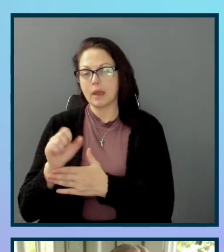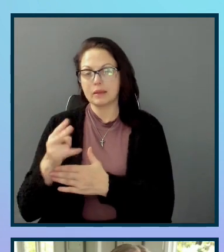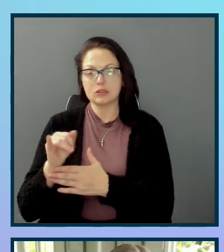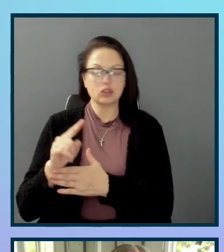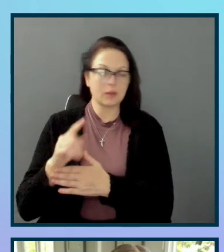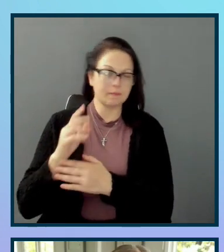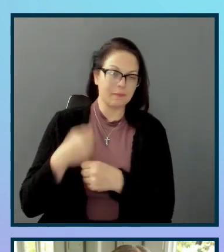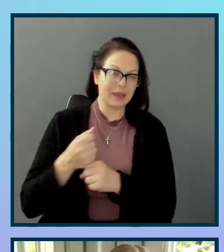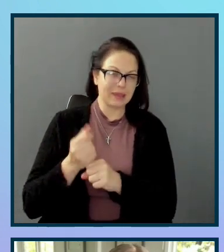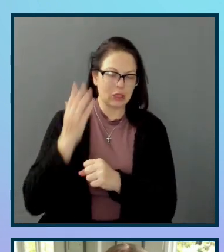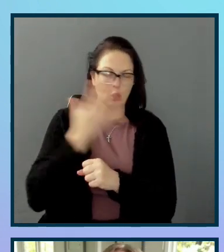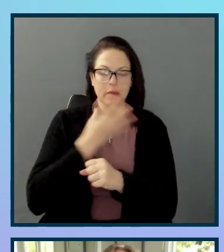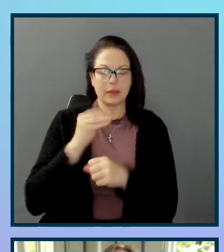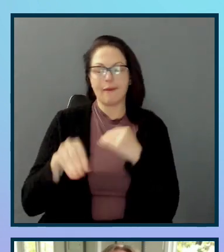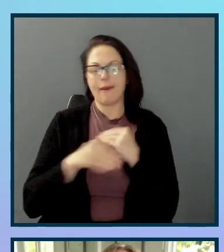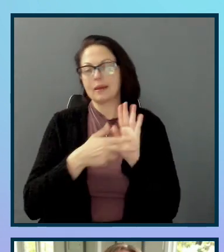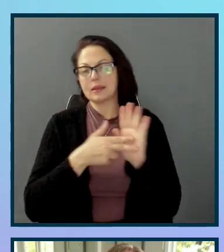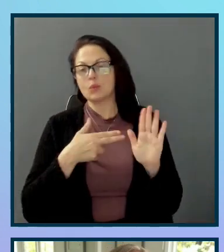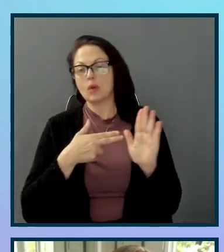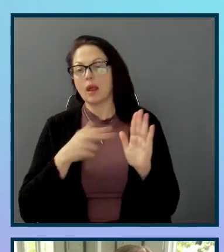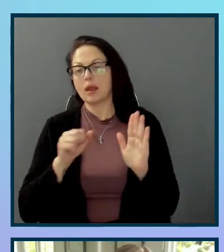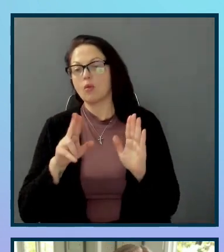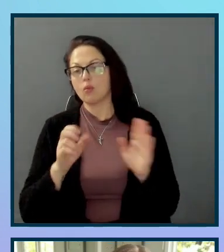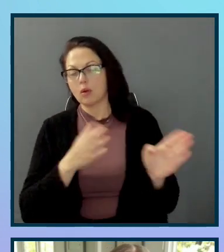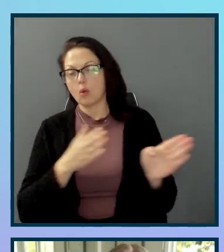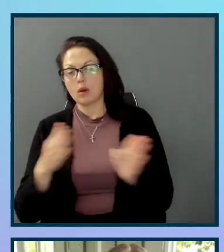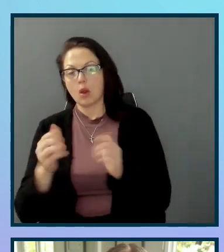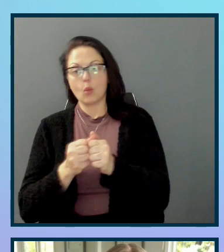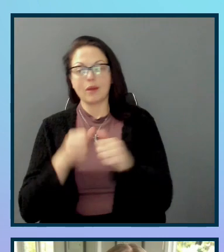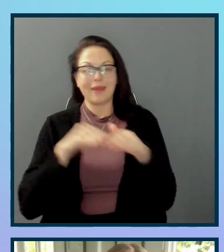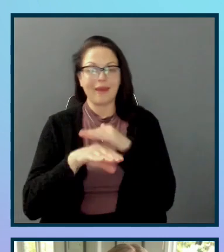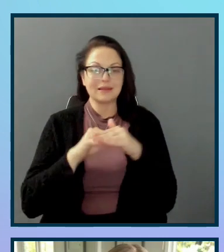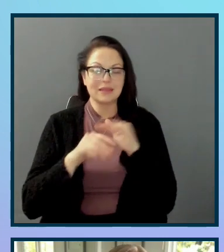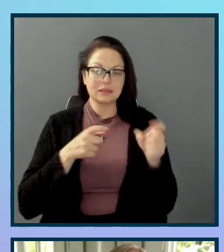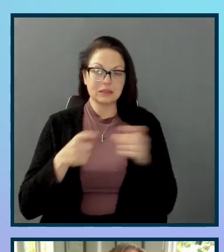and adding the brand, we organize it for distribution with access controls, we stage it, then we deploy it.